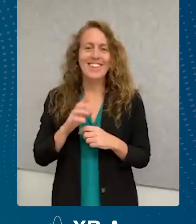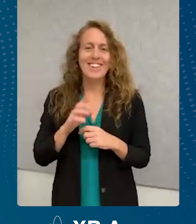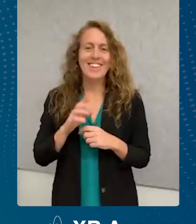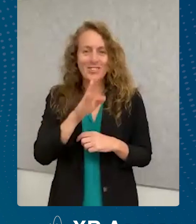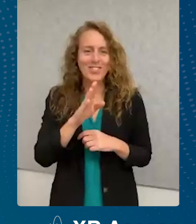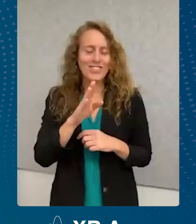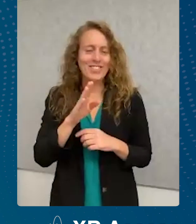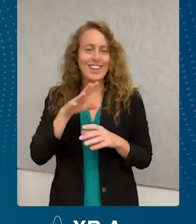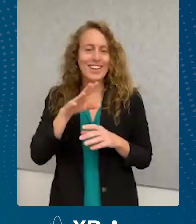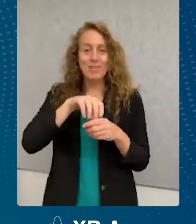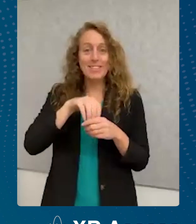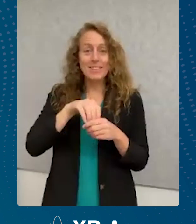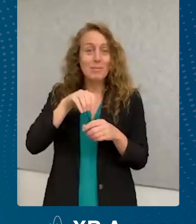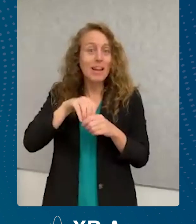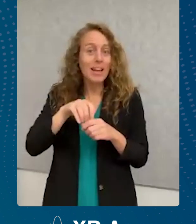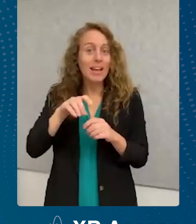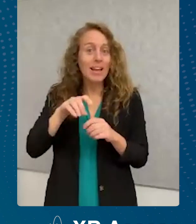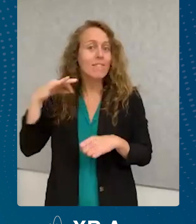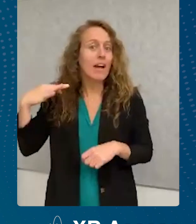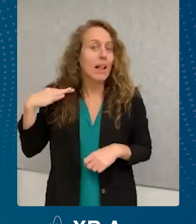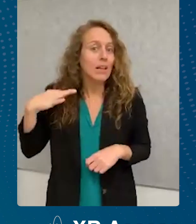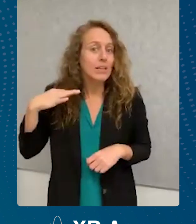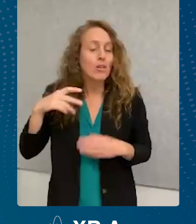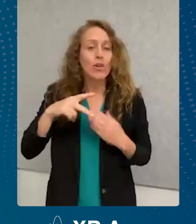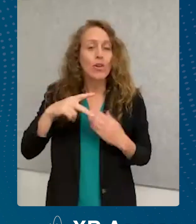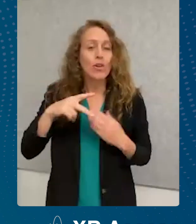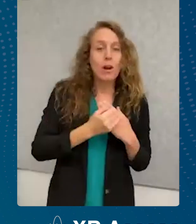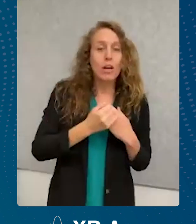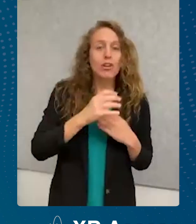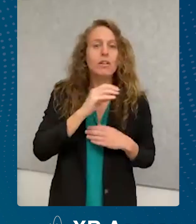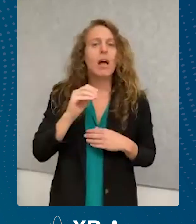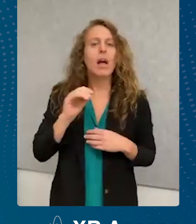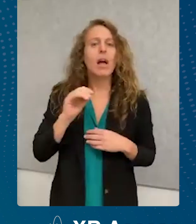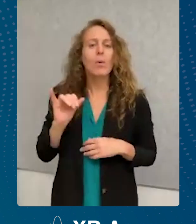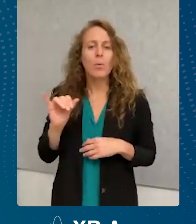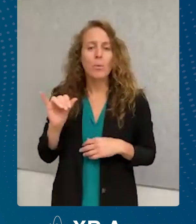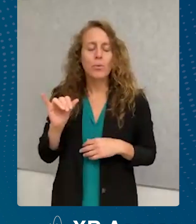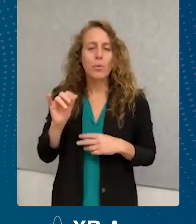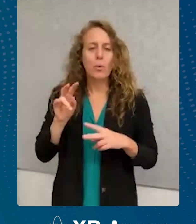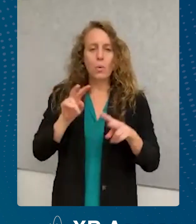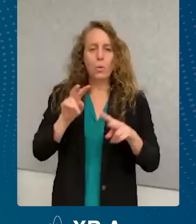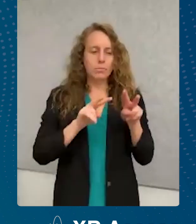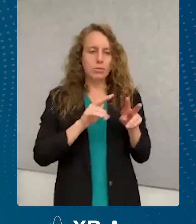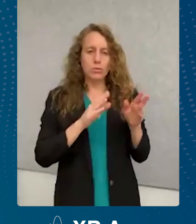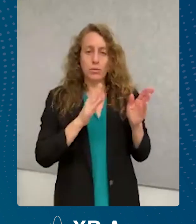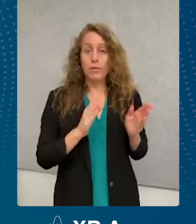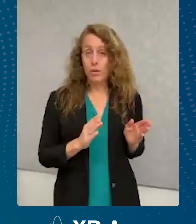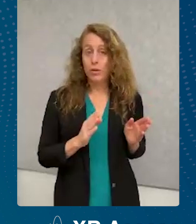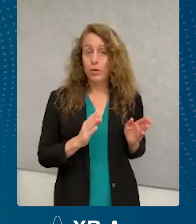as a volunteer in the project, and also as an observer.